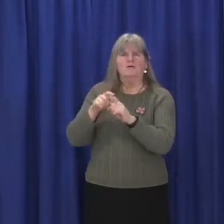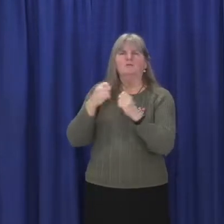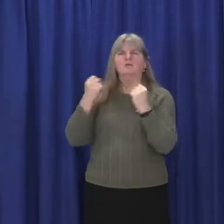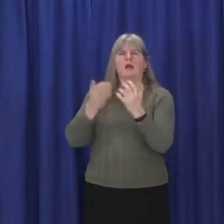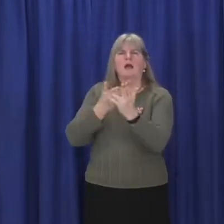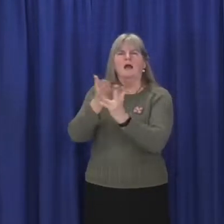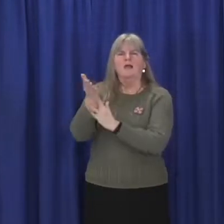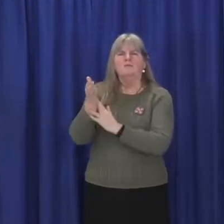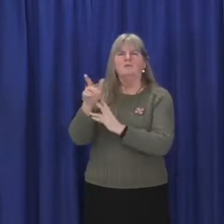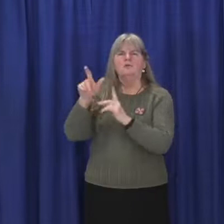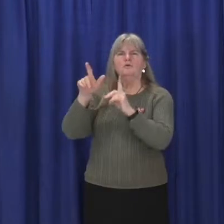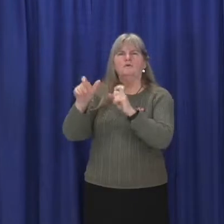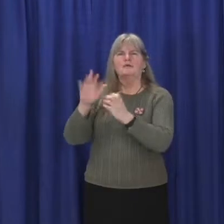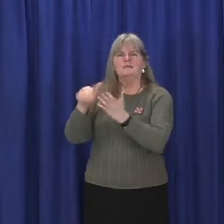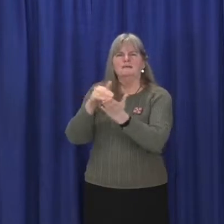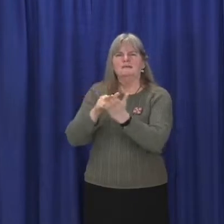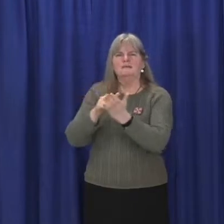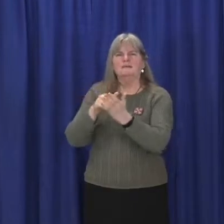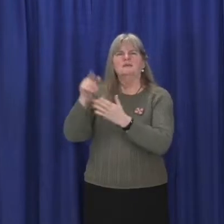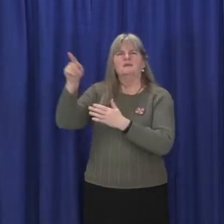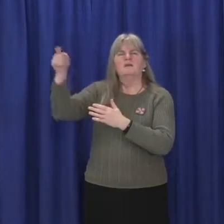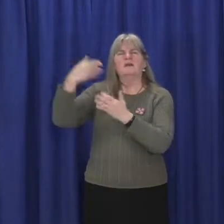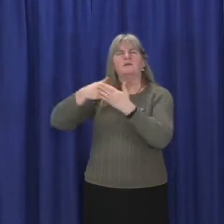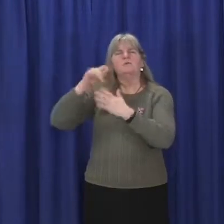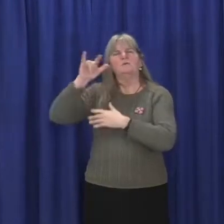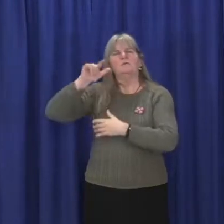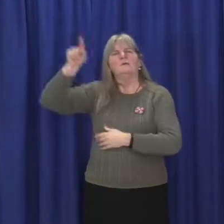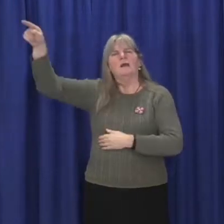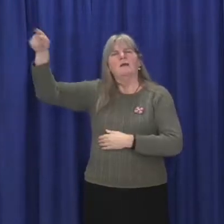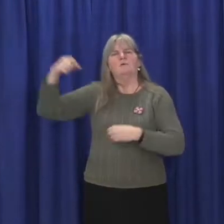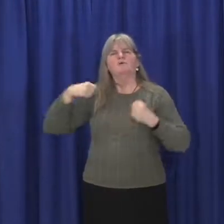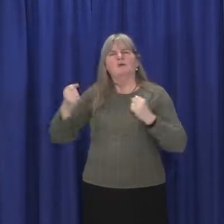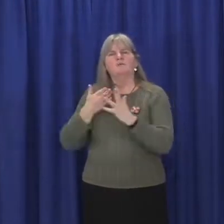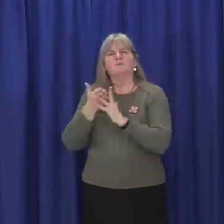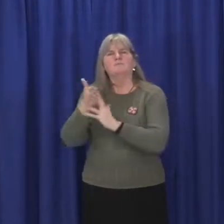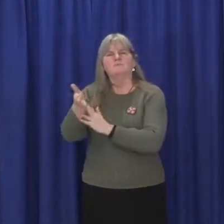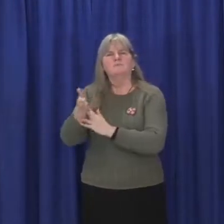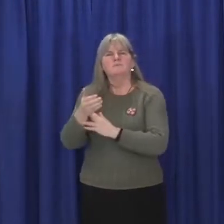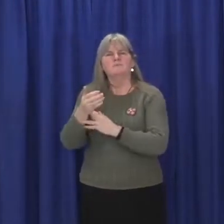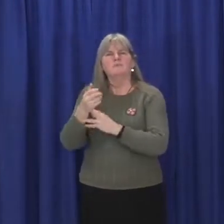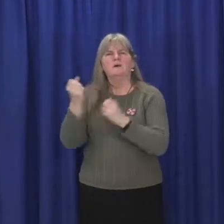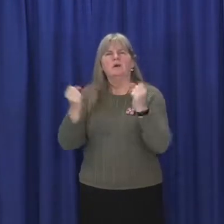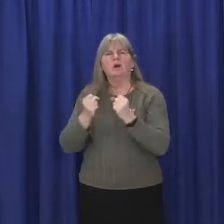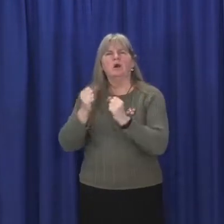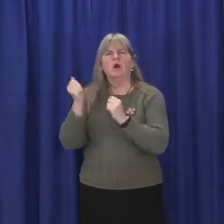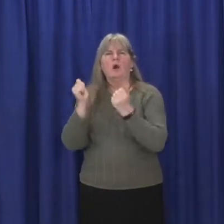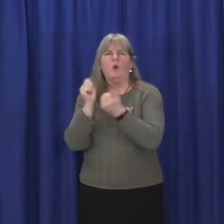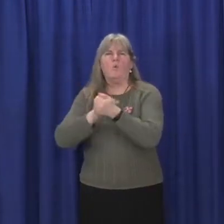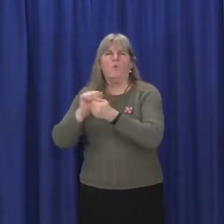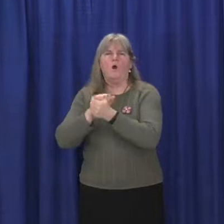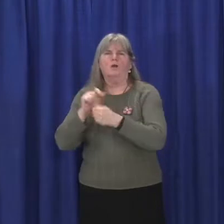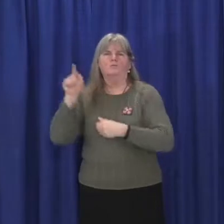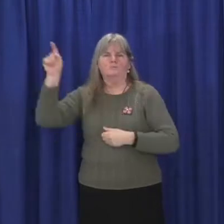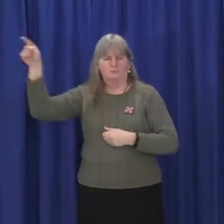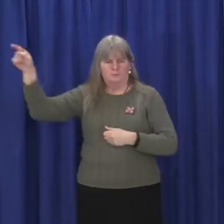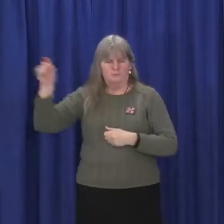site in Centennial Motors. This is across-- This is in the wash bay, Centennial Motors Wash Bay